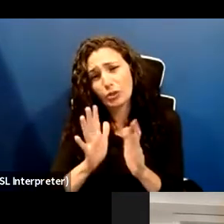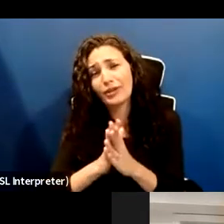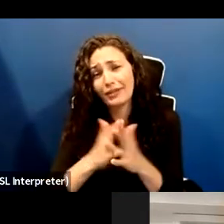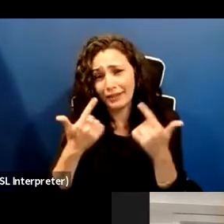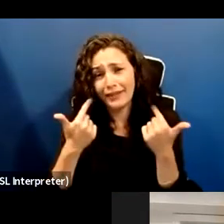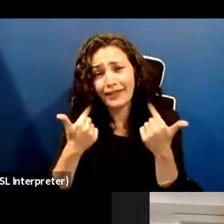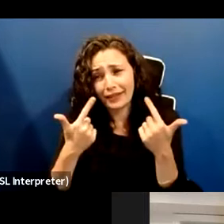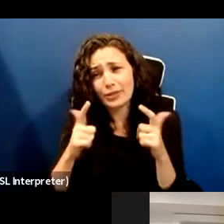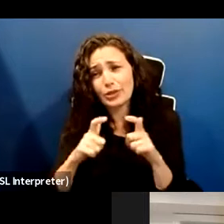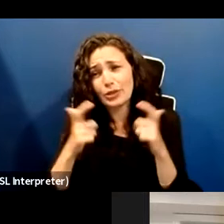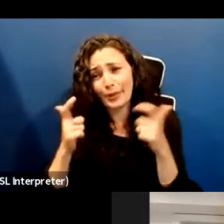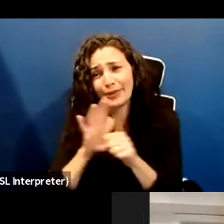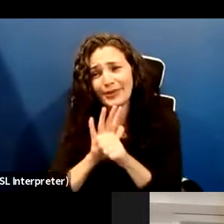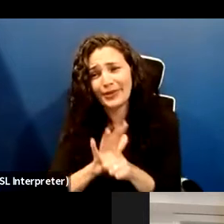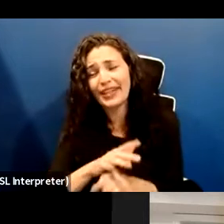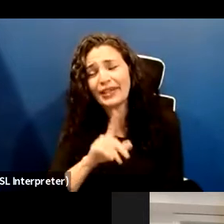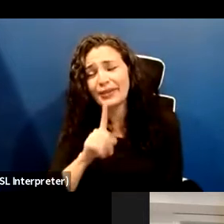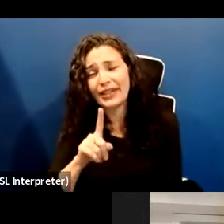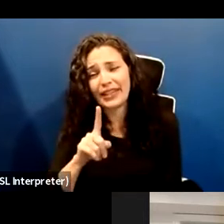I feel like that was a million years ago, but,